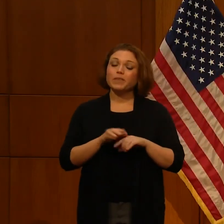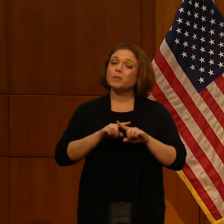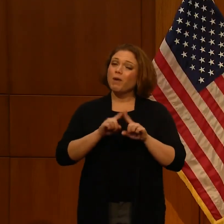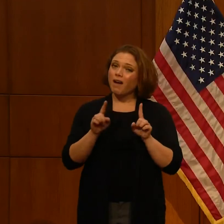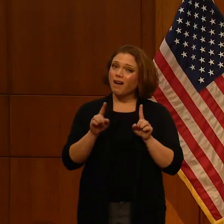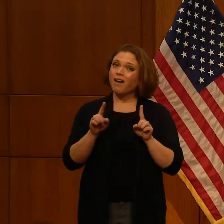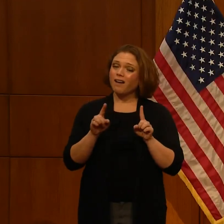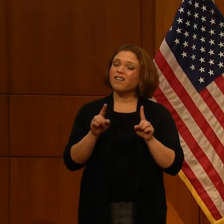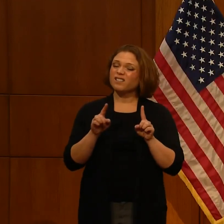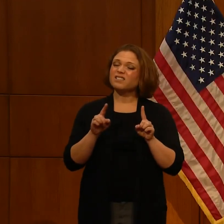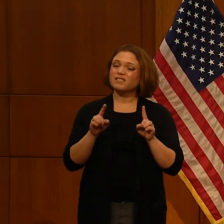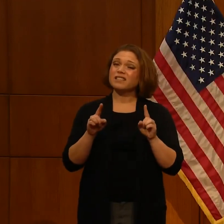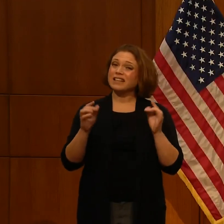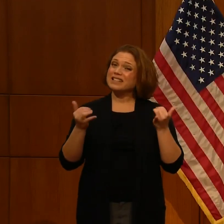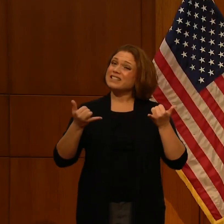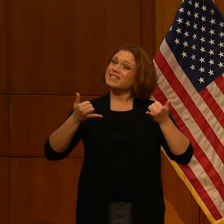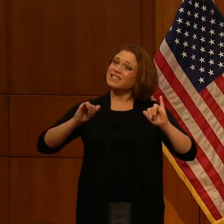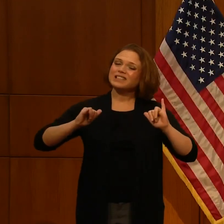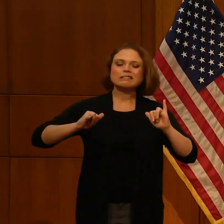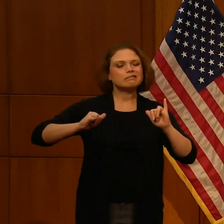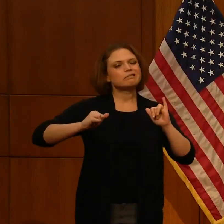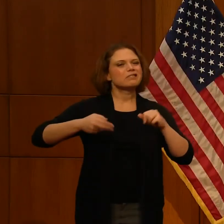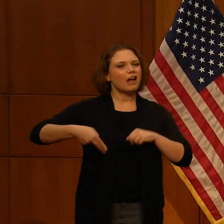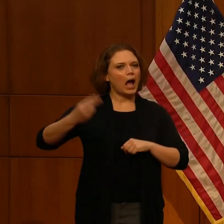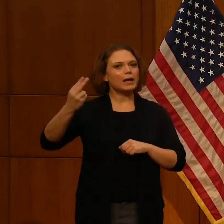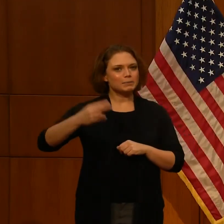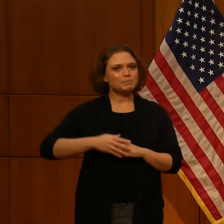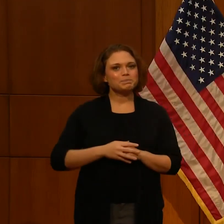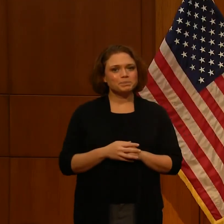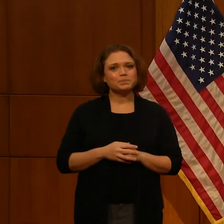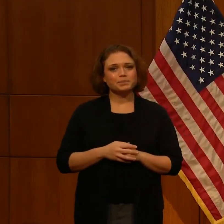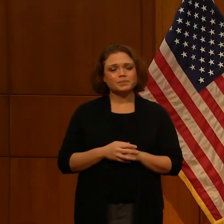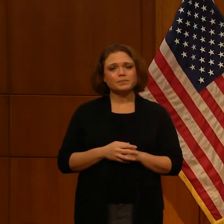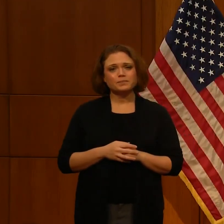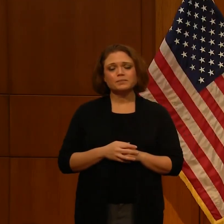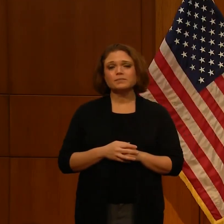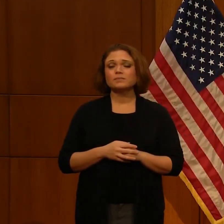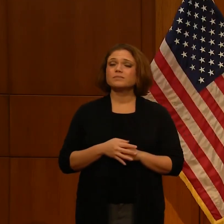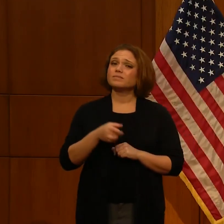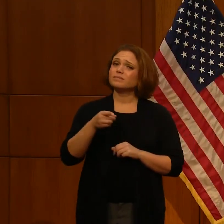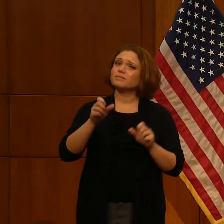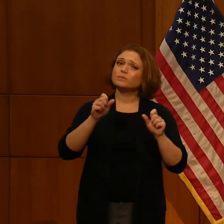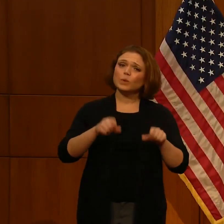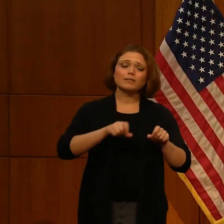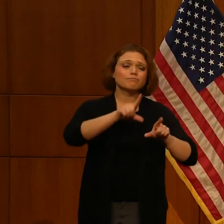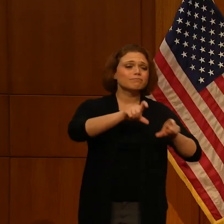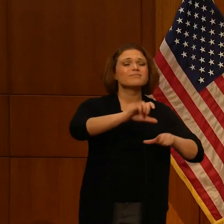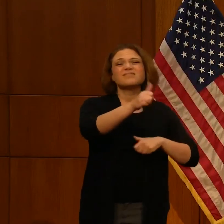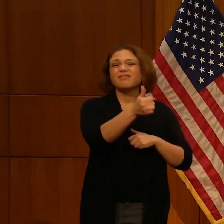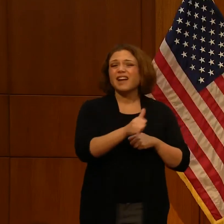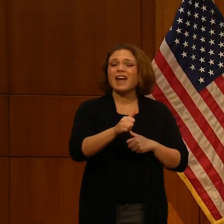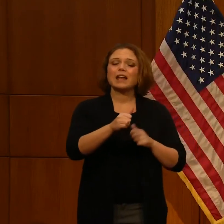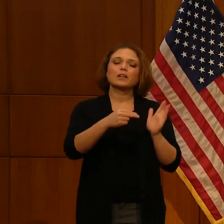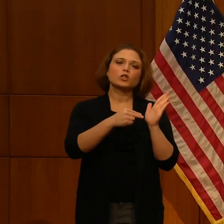THAT IS A HOPEFUL SIGN. BUT THE